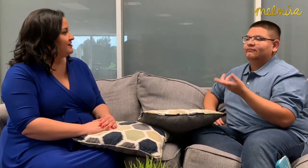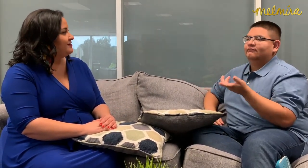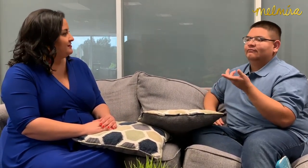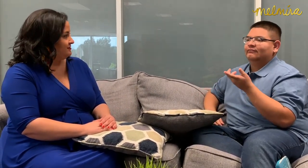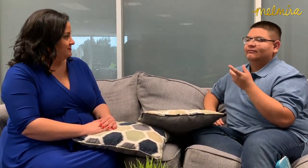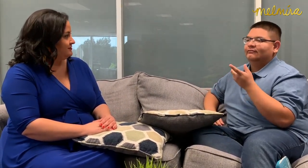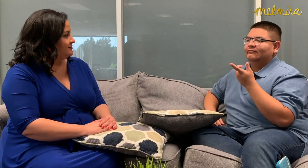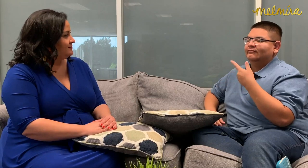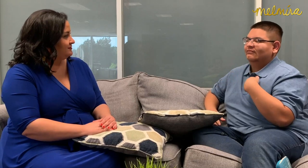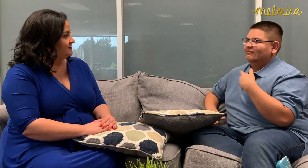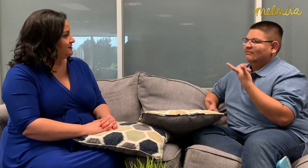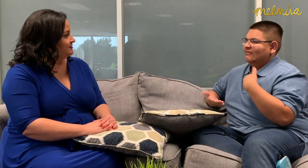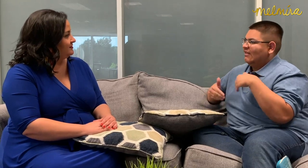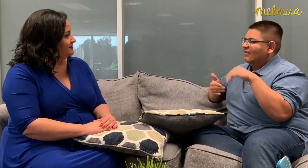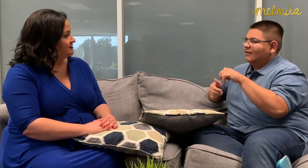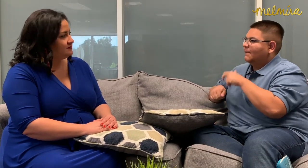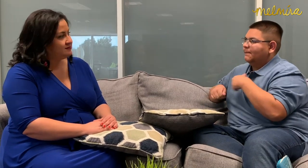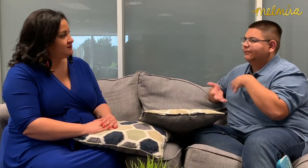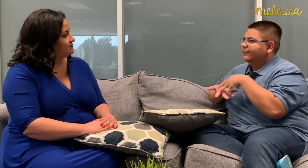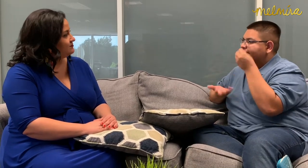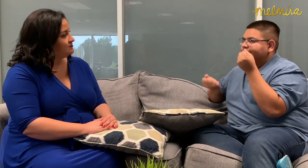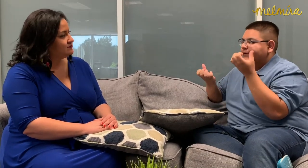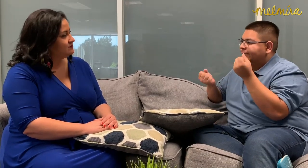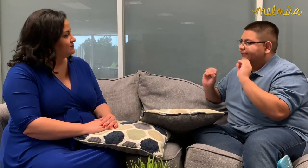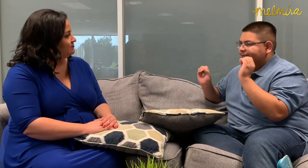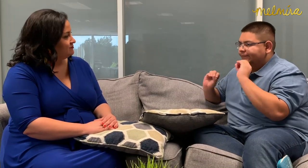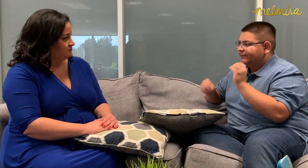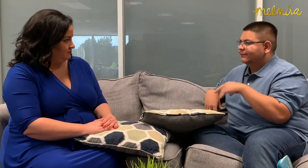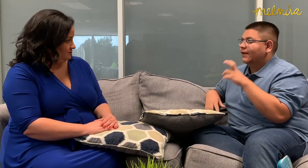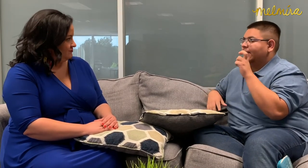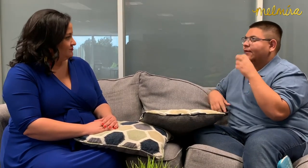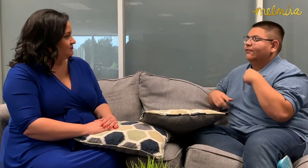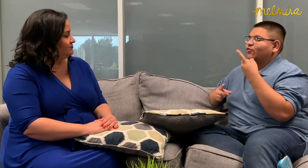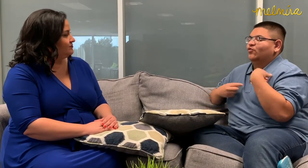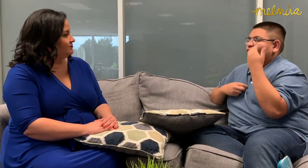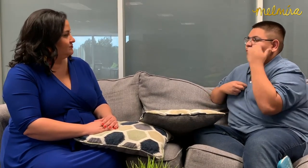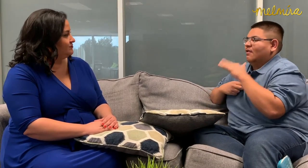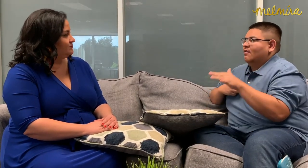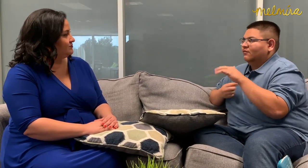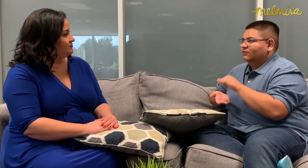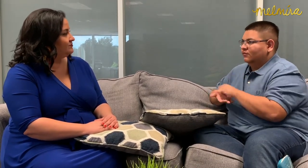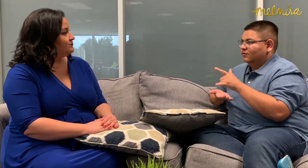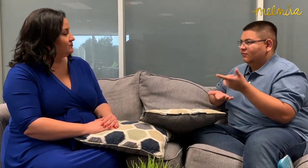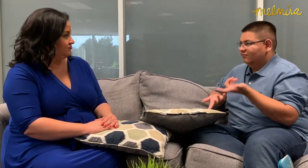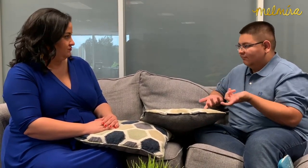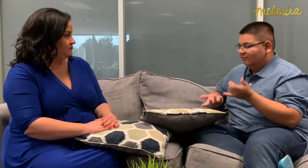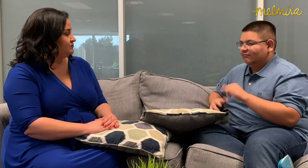I didn't know any sign language at that time. I only knew fingerspelling, that's all.